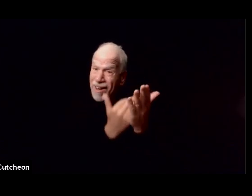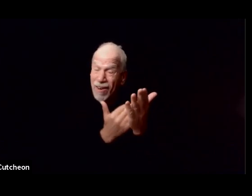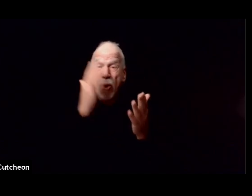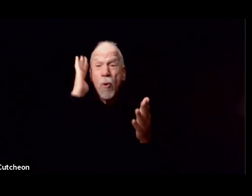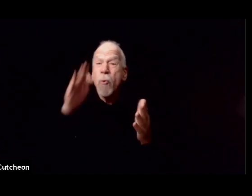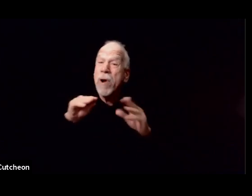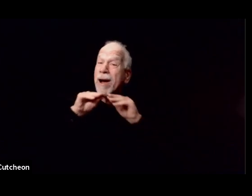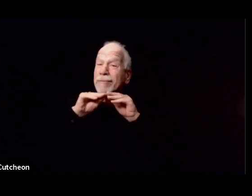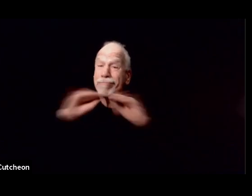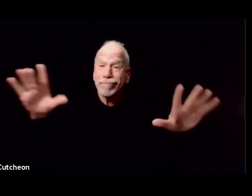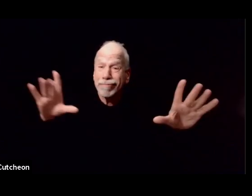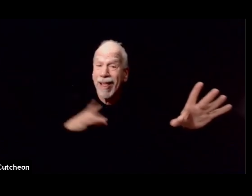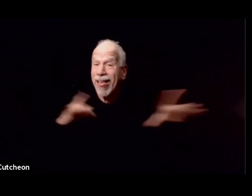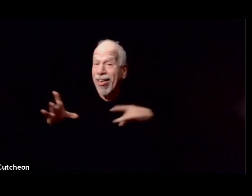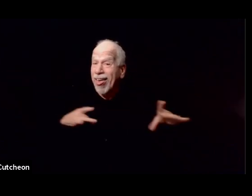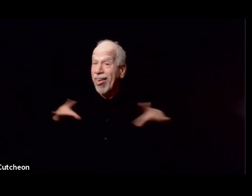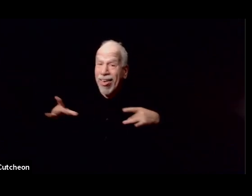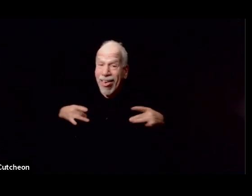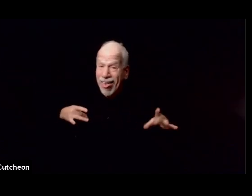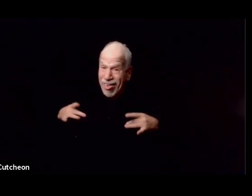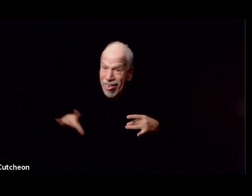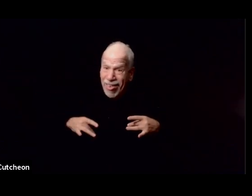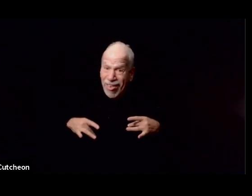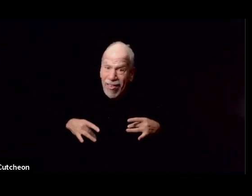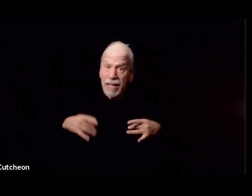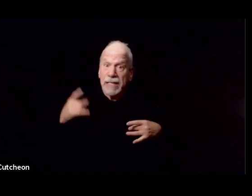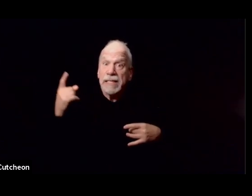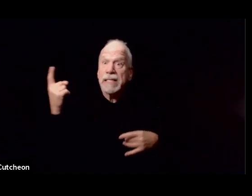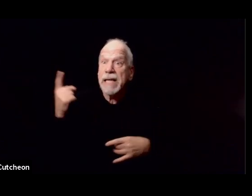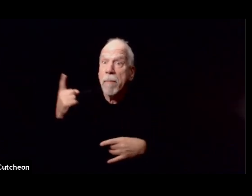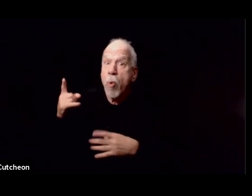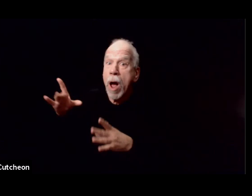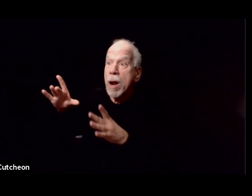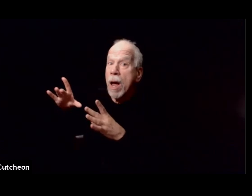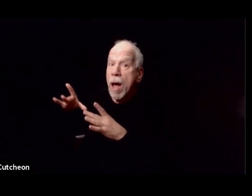help prevent getting the infection. Those things are going to be even more important